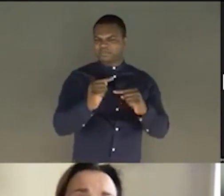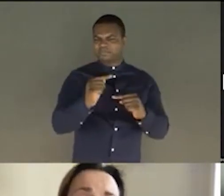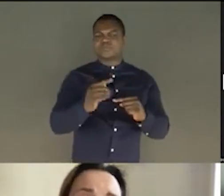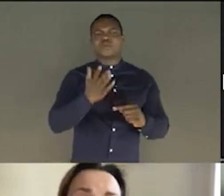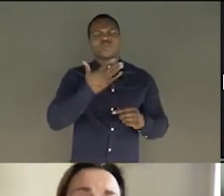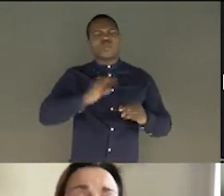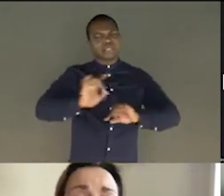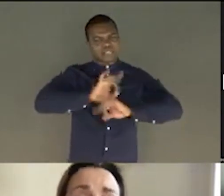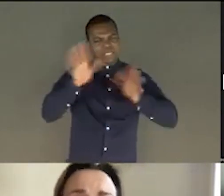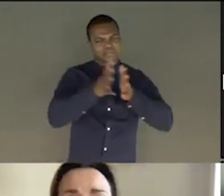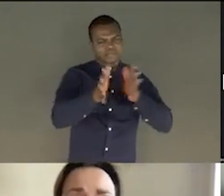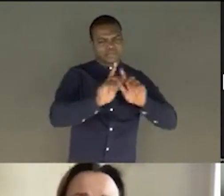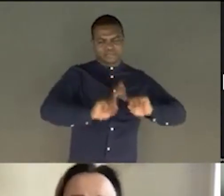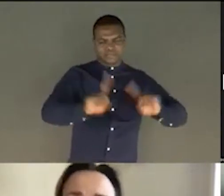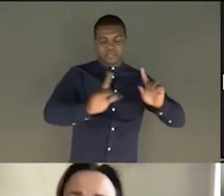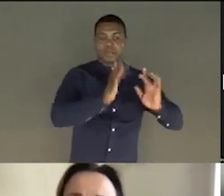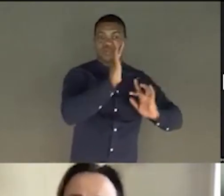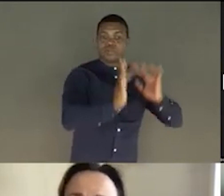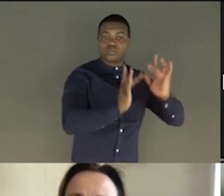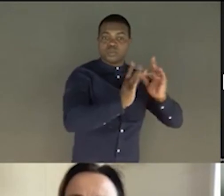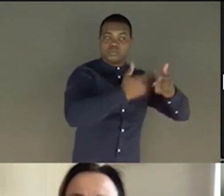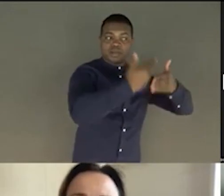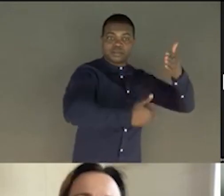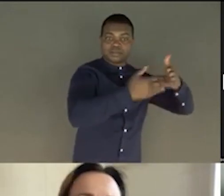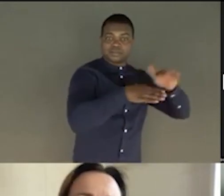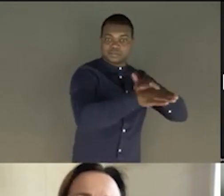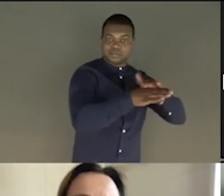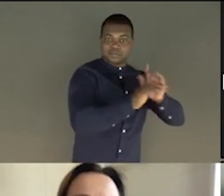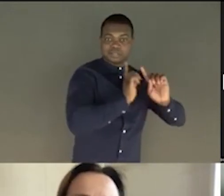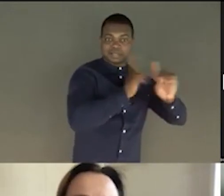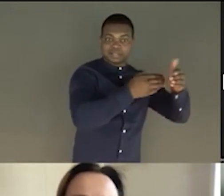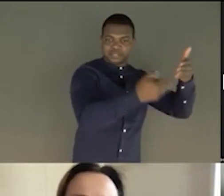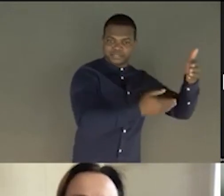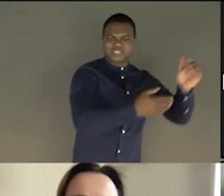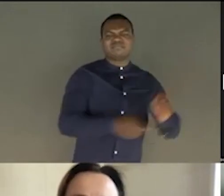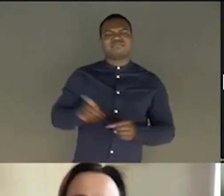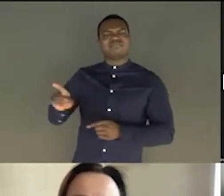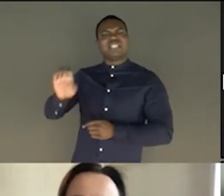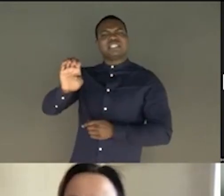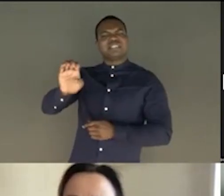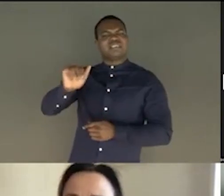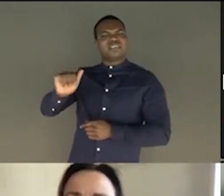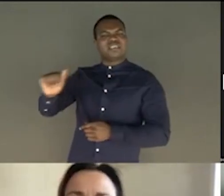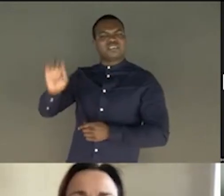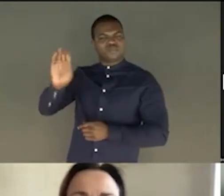different laws and why isn't it just one and the same? Well, why there is only one? I cannot answer that.